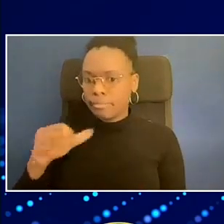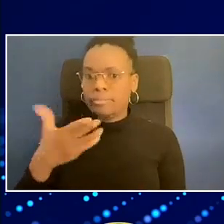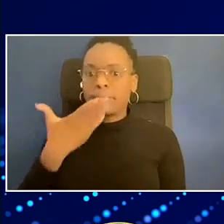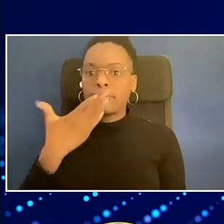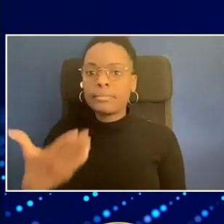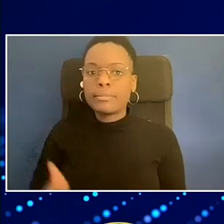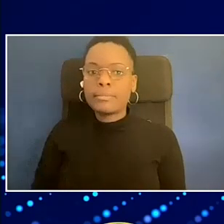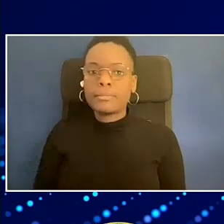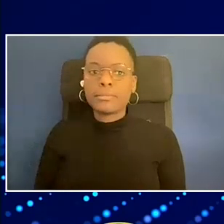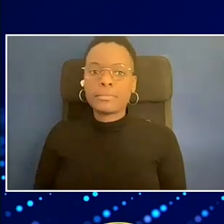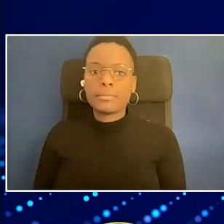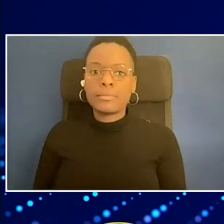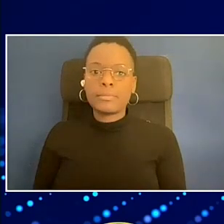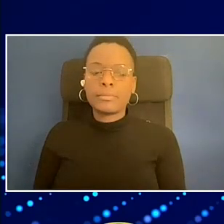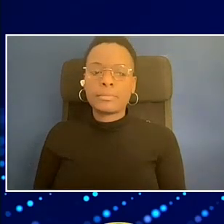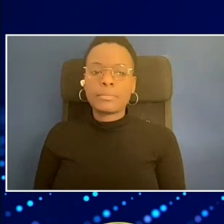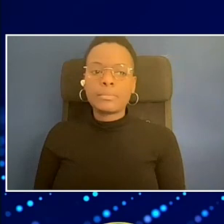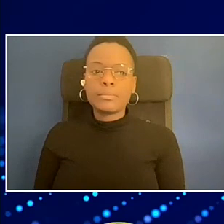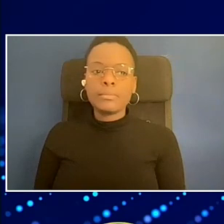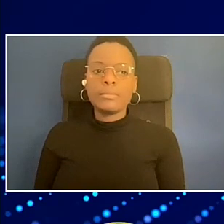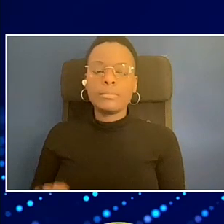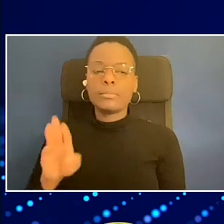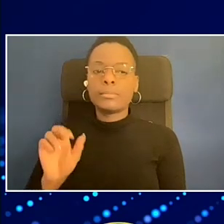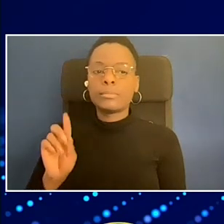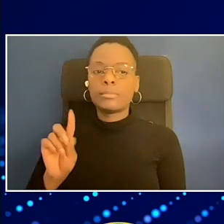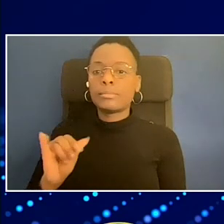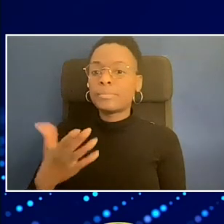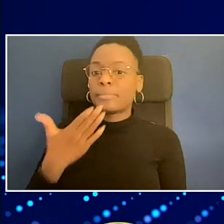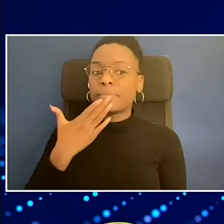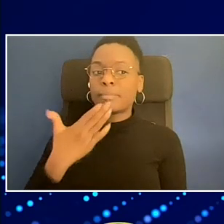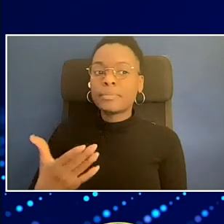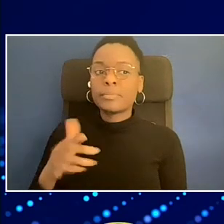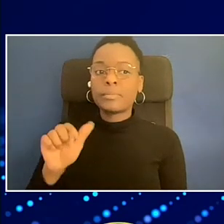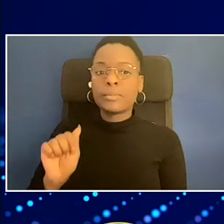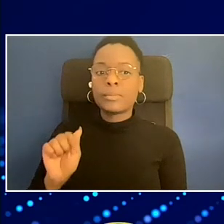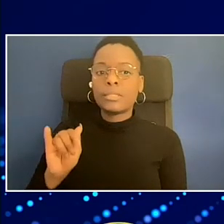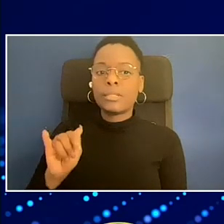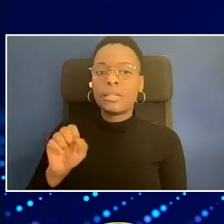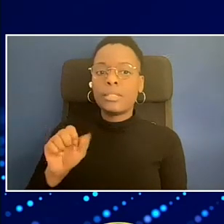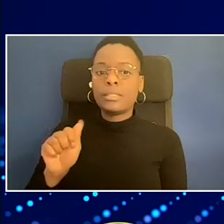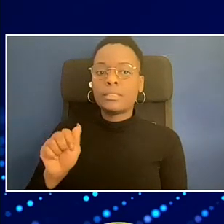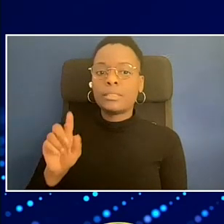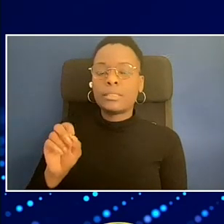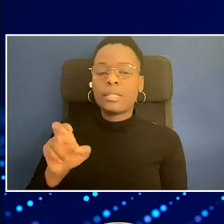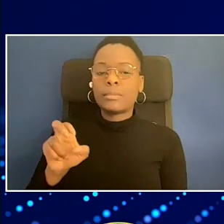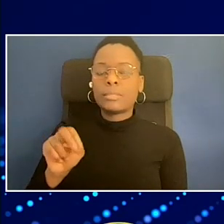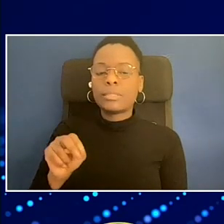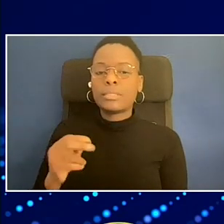And thank all of you. Alyssa Dobson's coming in for public four-year institutions. But first Jillian, you're up.